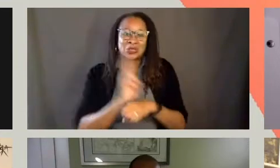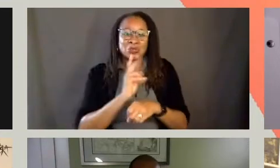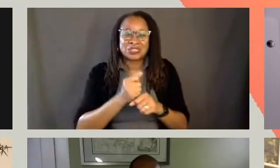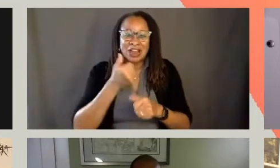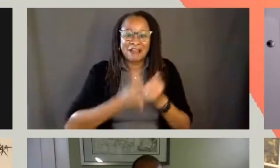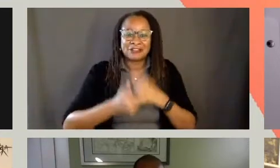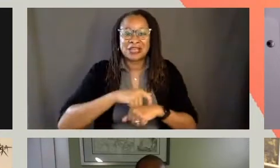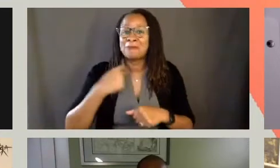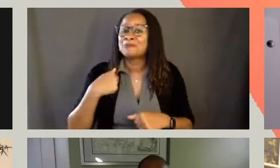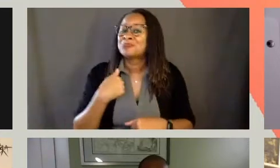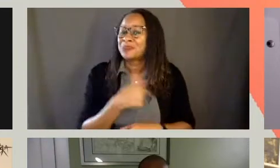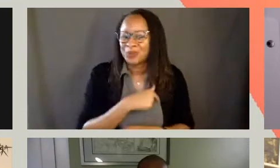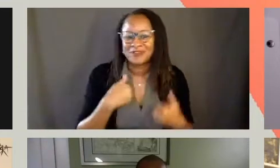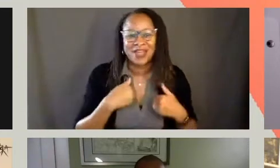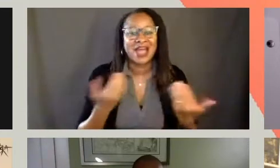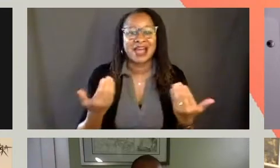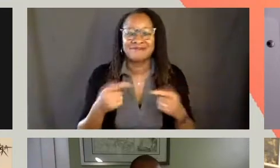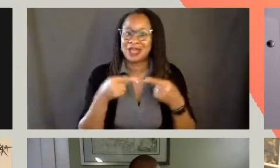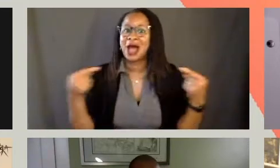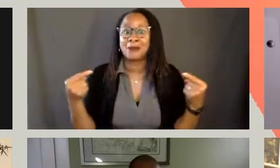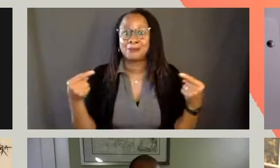'Cause certainly we've all had the opposite experience.